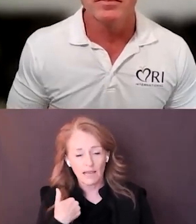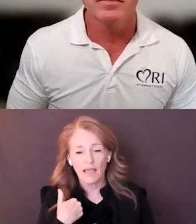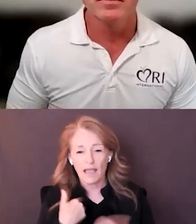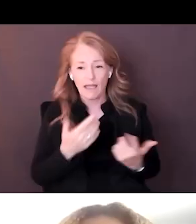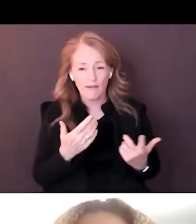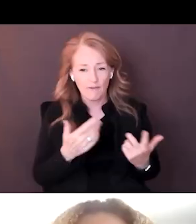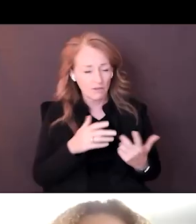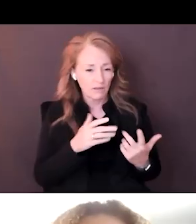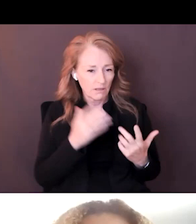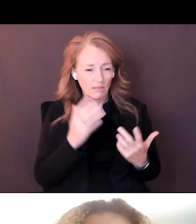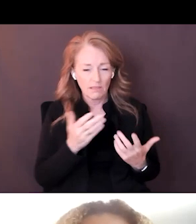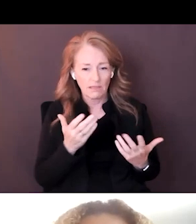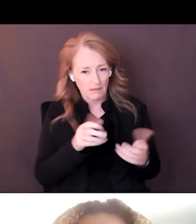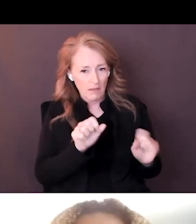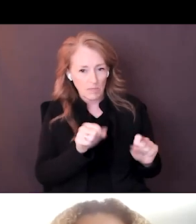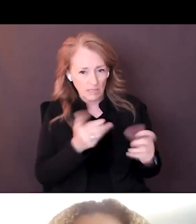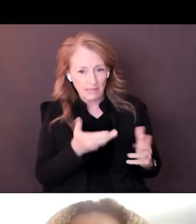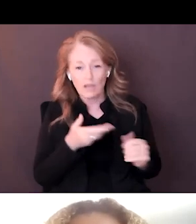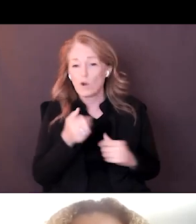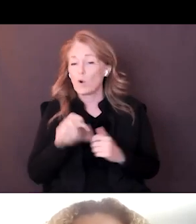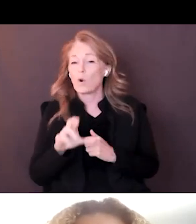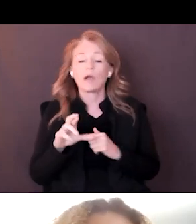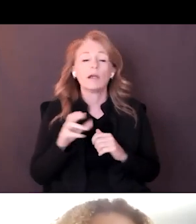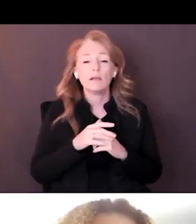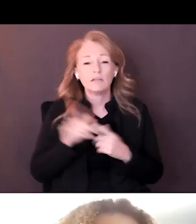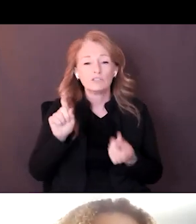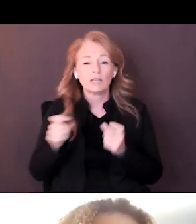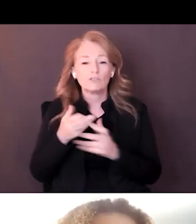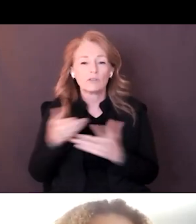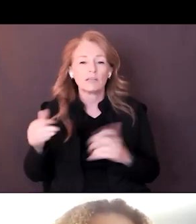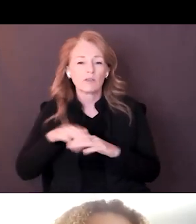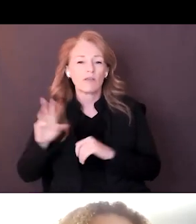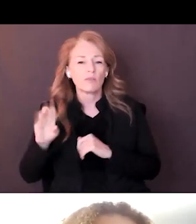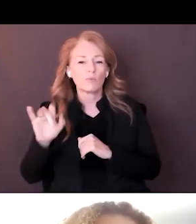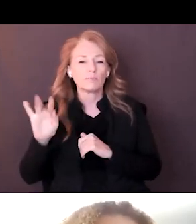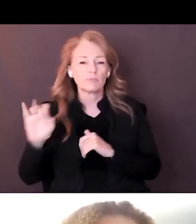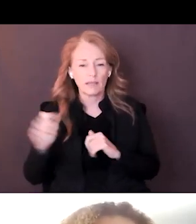THE SPREAD SHEET AND CHANGE THE ASSUMPTIONS.